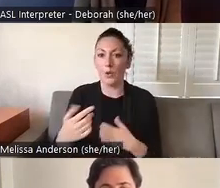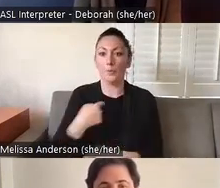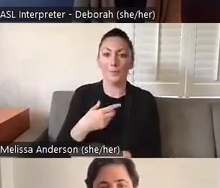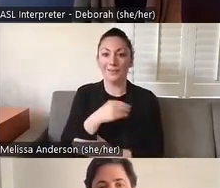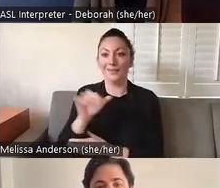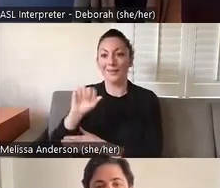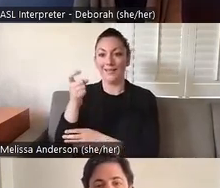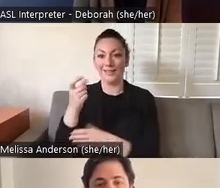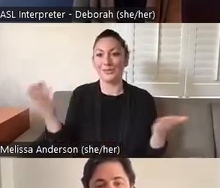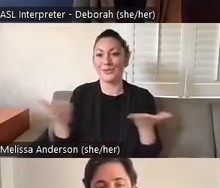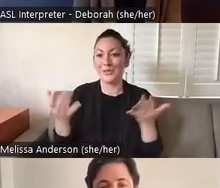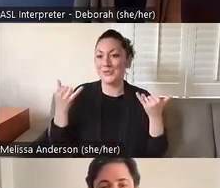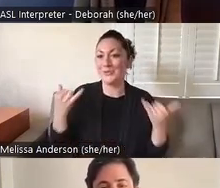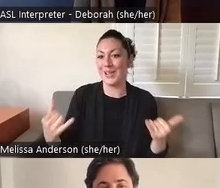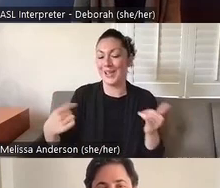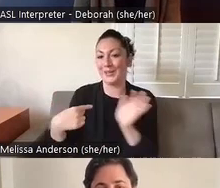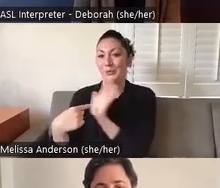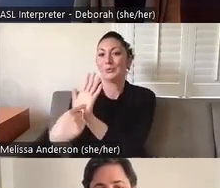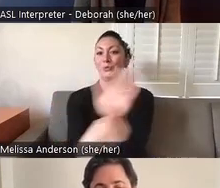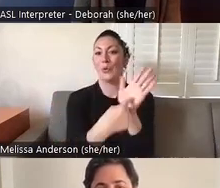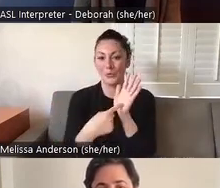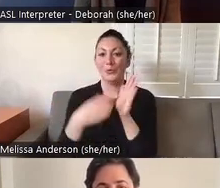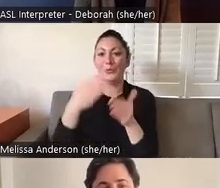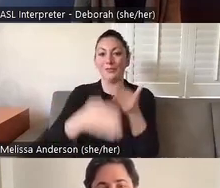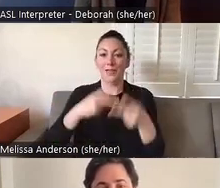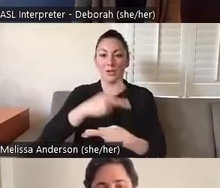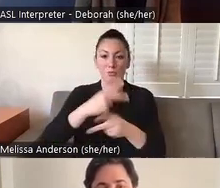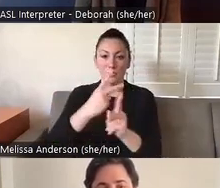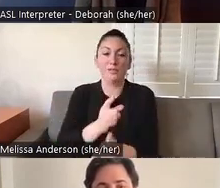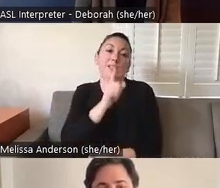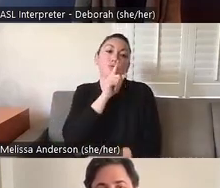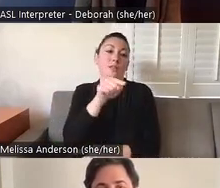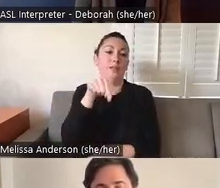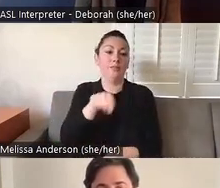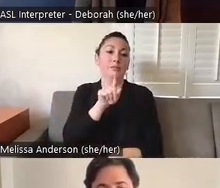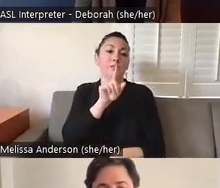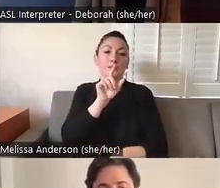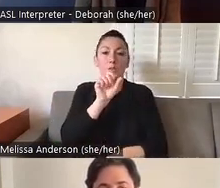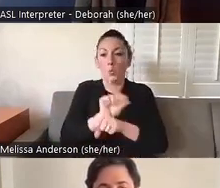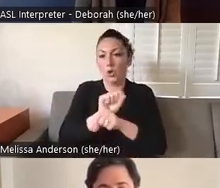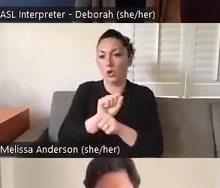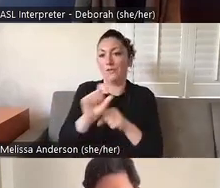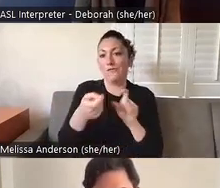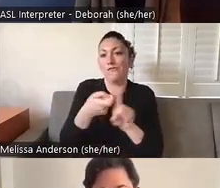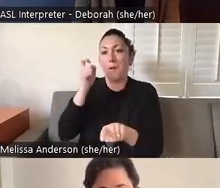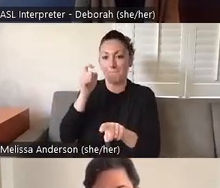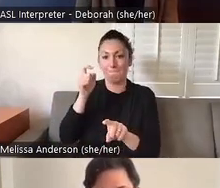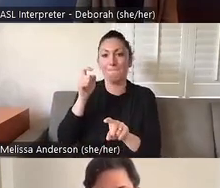happen. So even though Alex and I are the ones here right now representing the finished product,